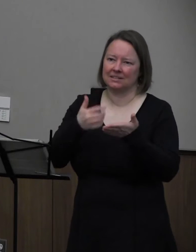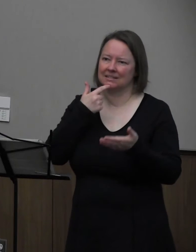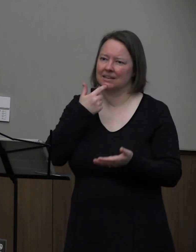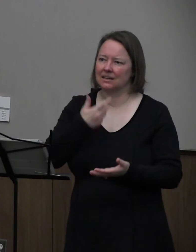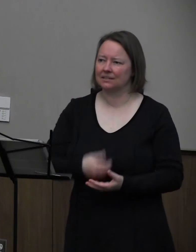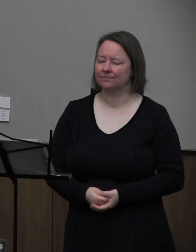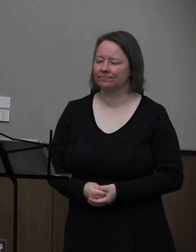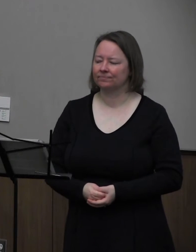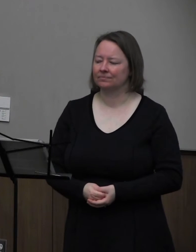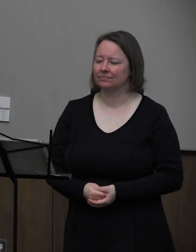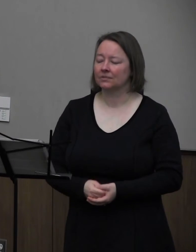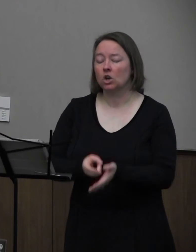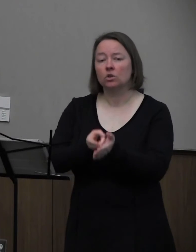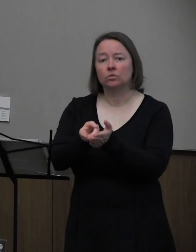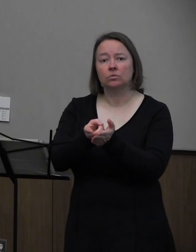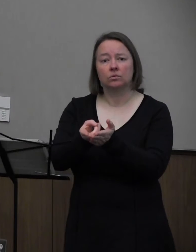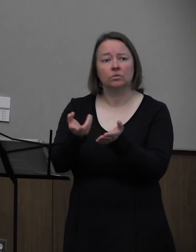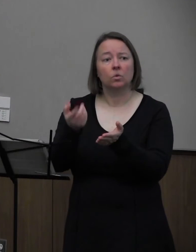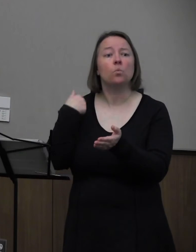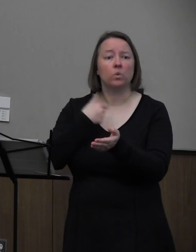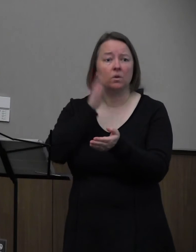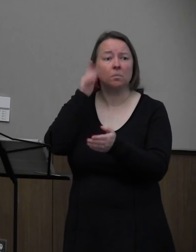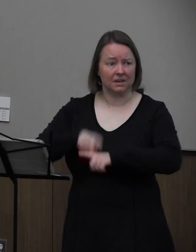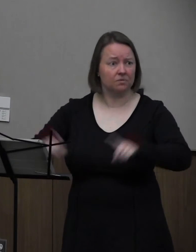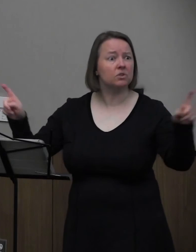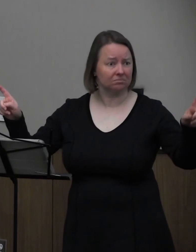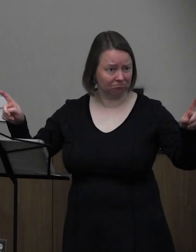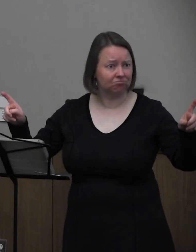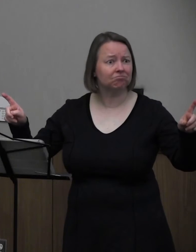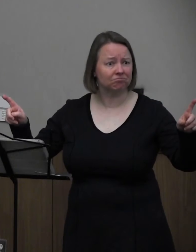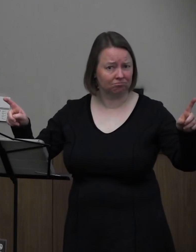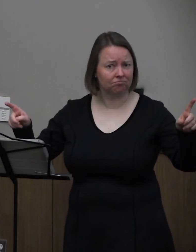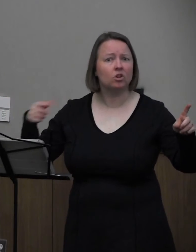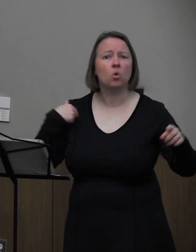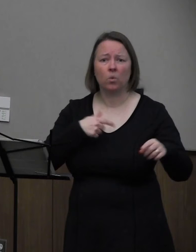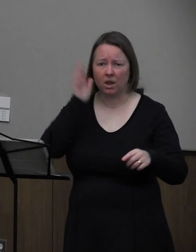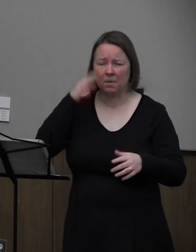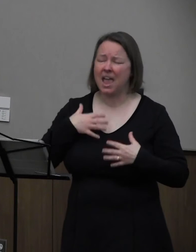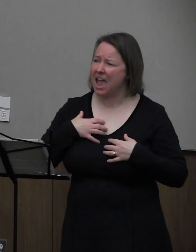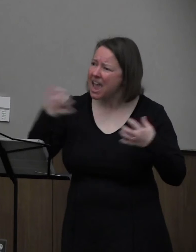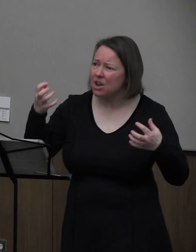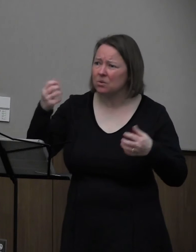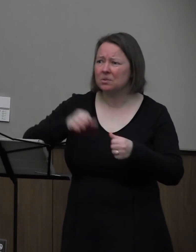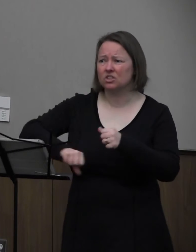The truth is, we're going to have our differences. We are going to be angry with each other.